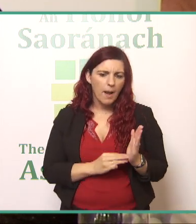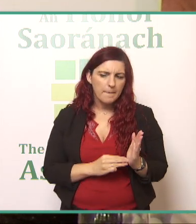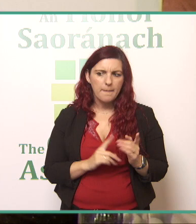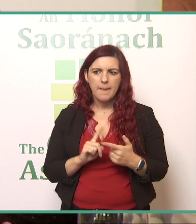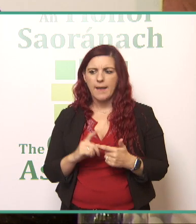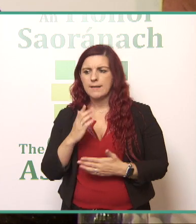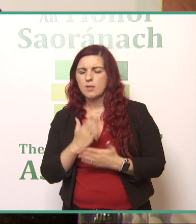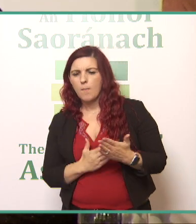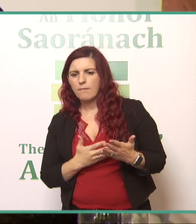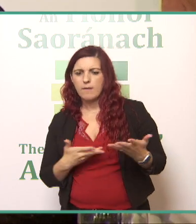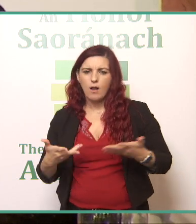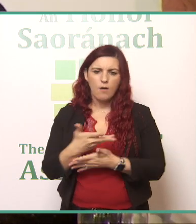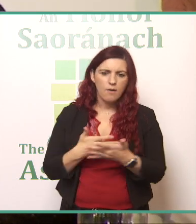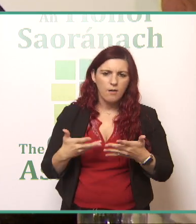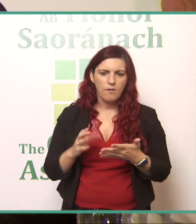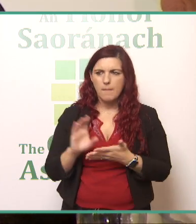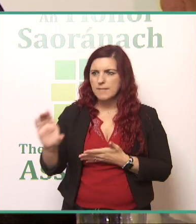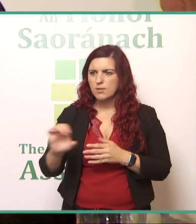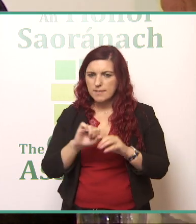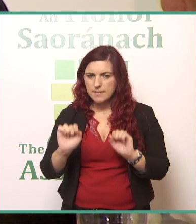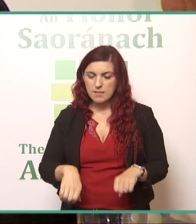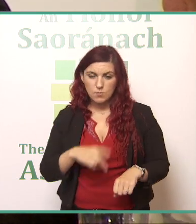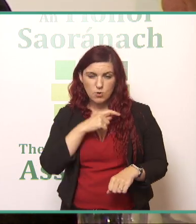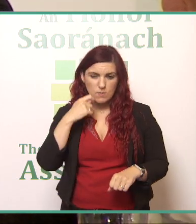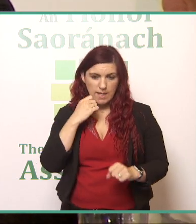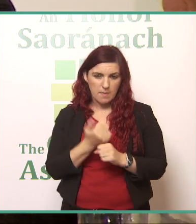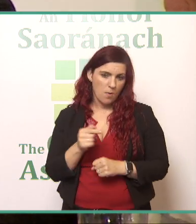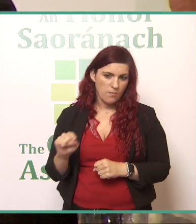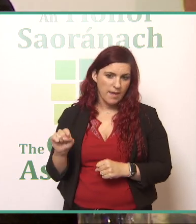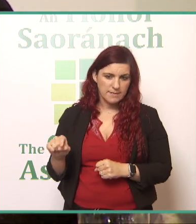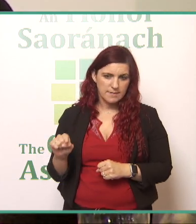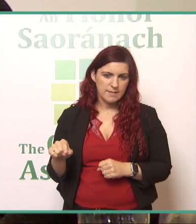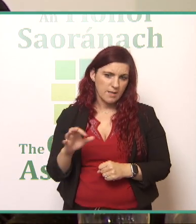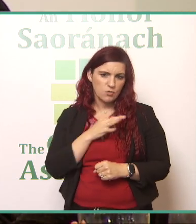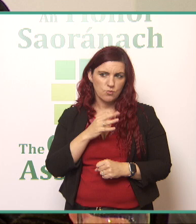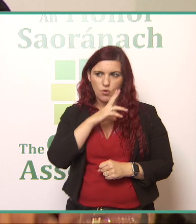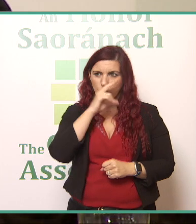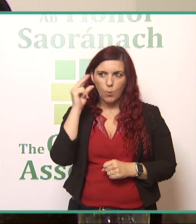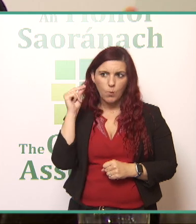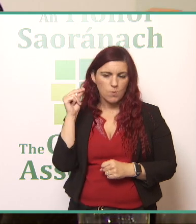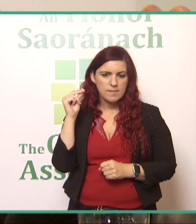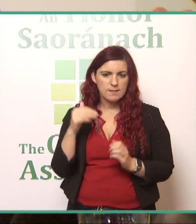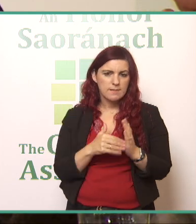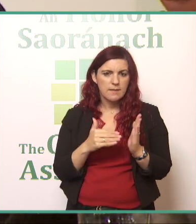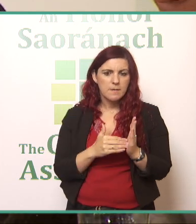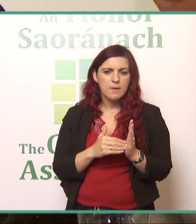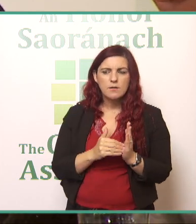of the compensation schemes so just to say that in case it's that's good news really in terms of the